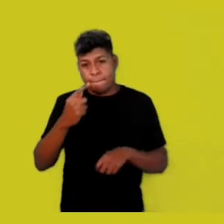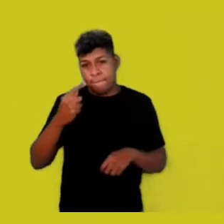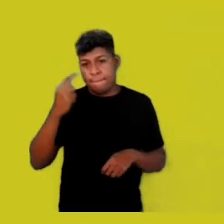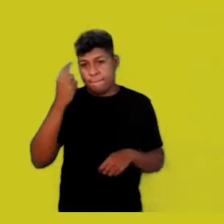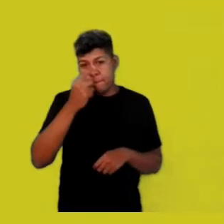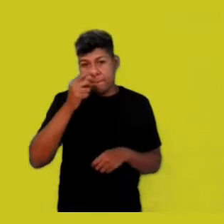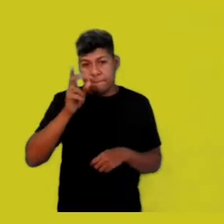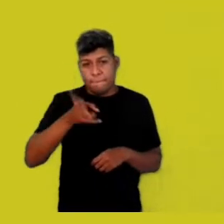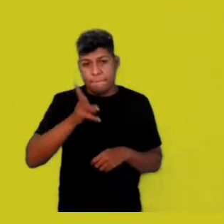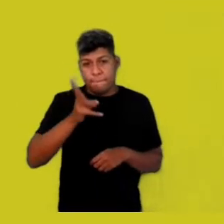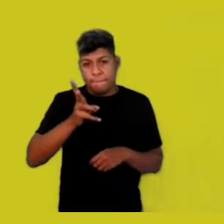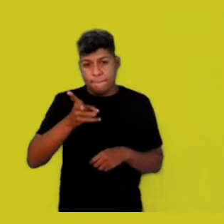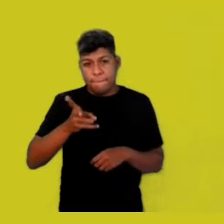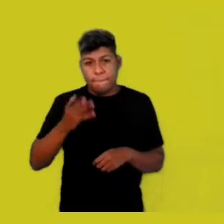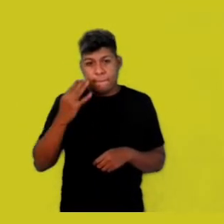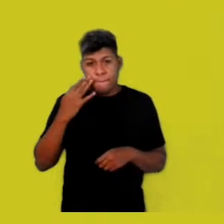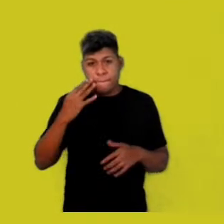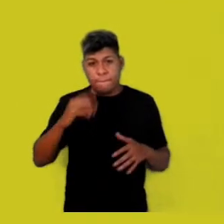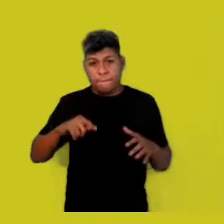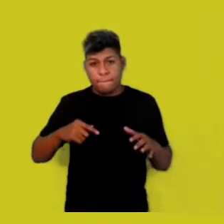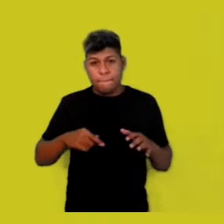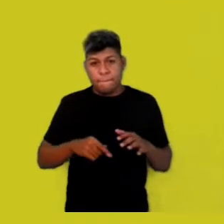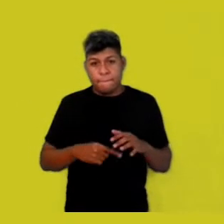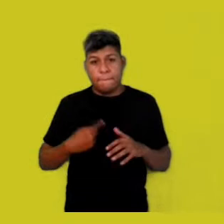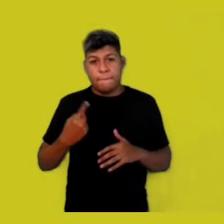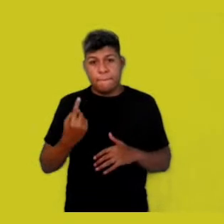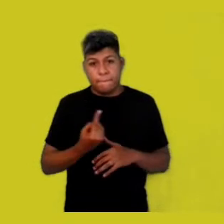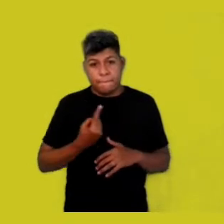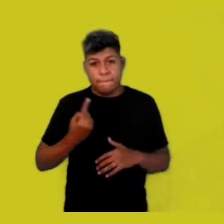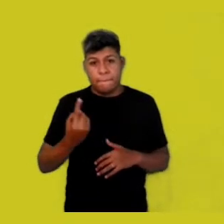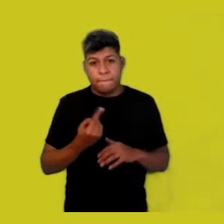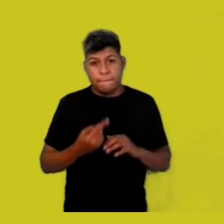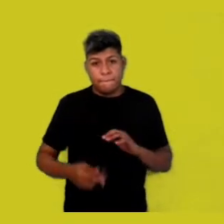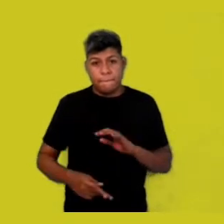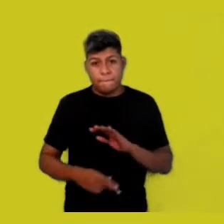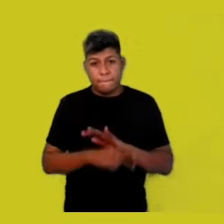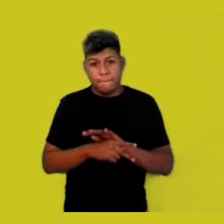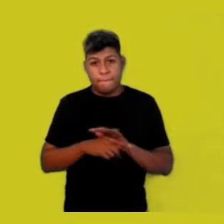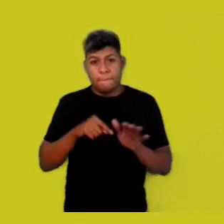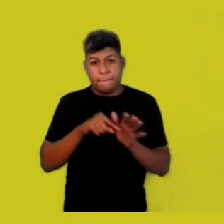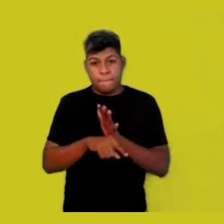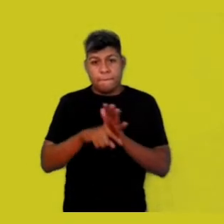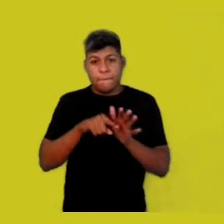Deep down, we come down to radical questions